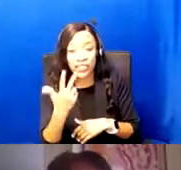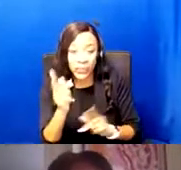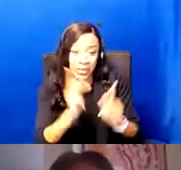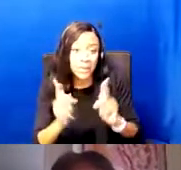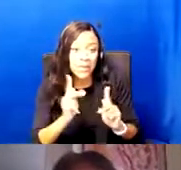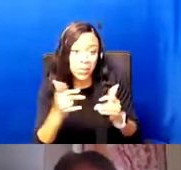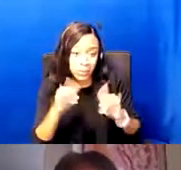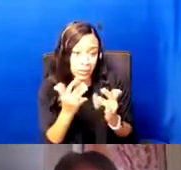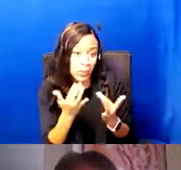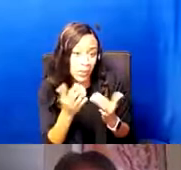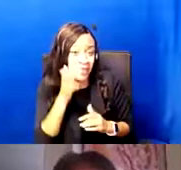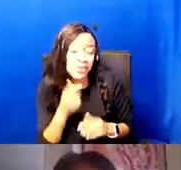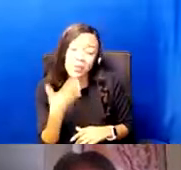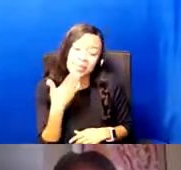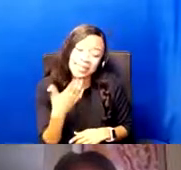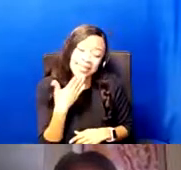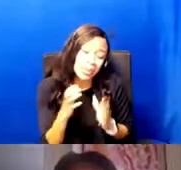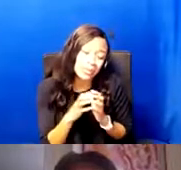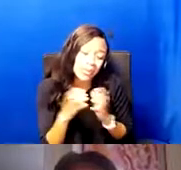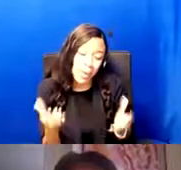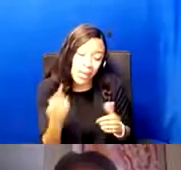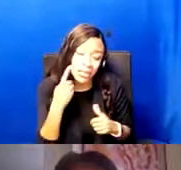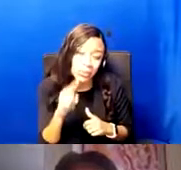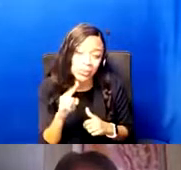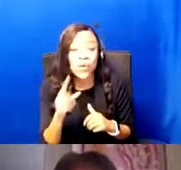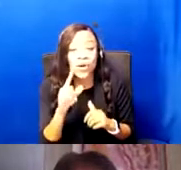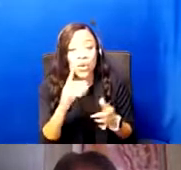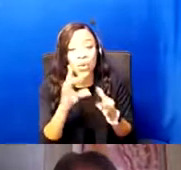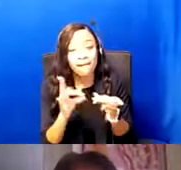on these climate and sustainability issues, really important.